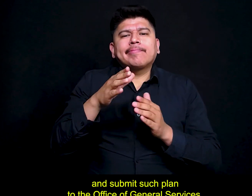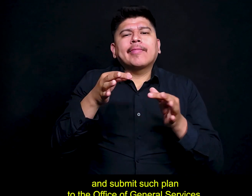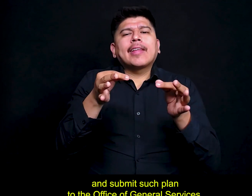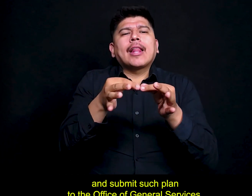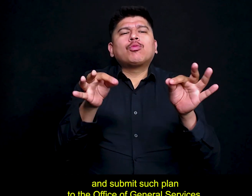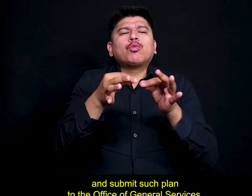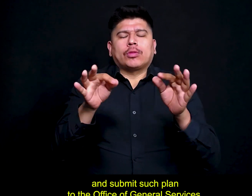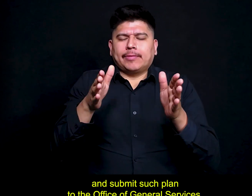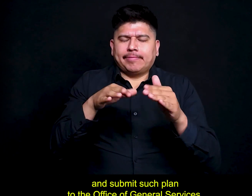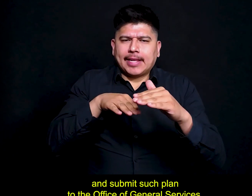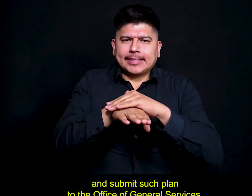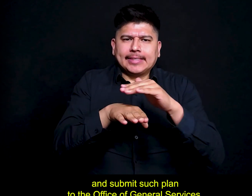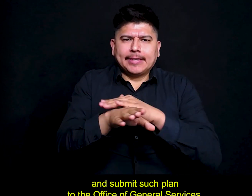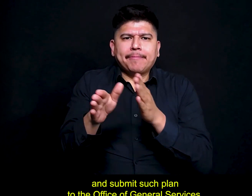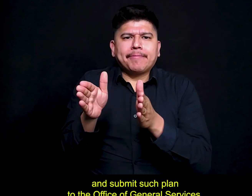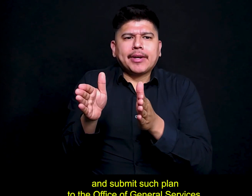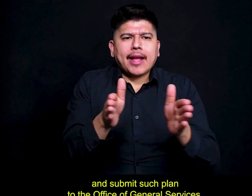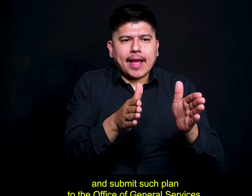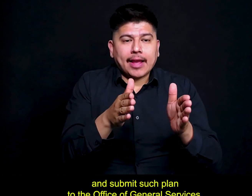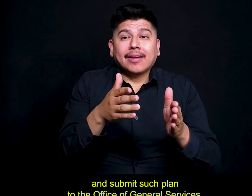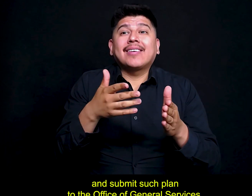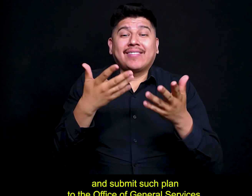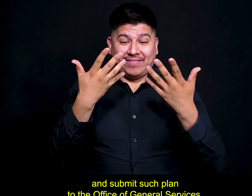and submit such plan to the Office of General Services.